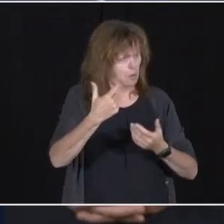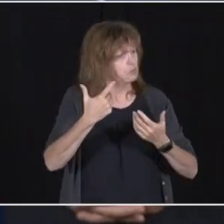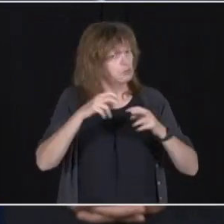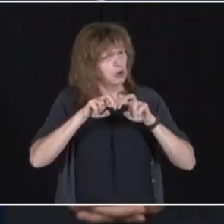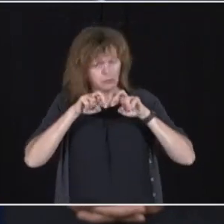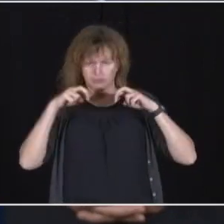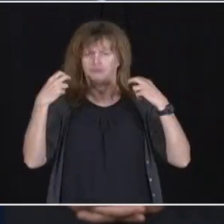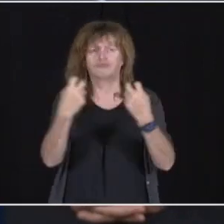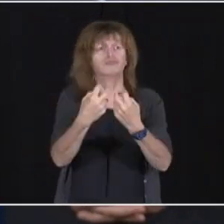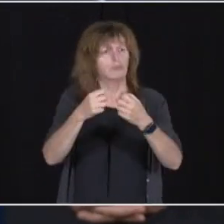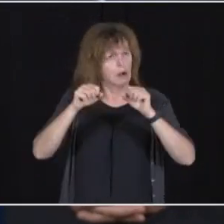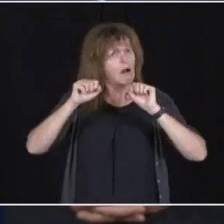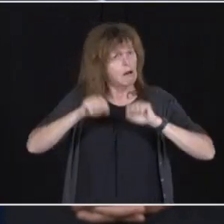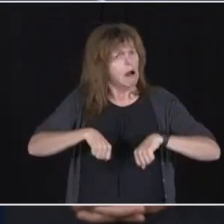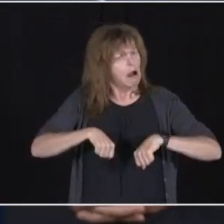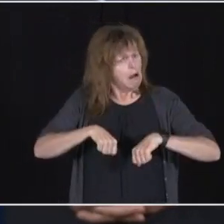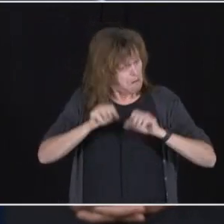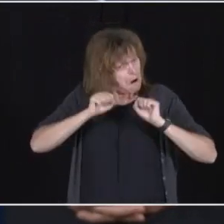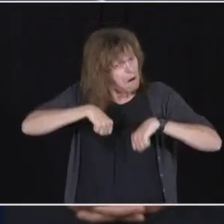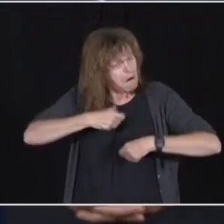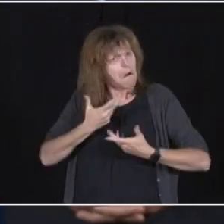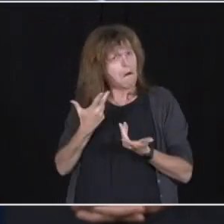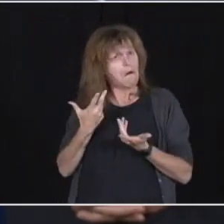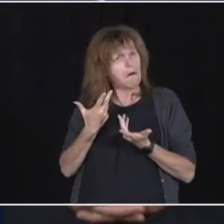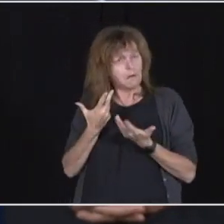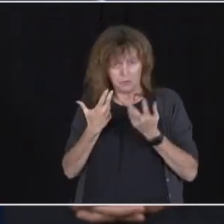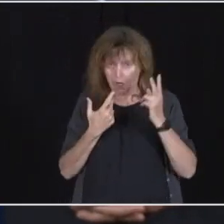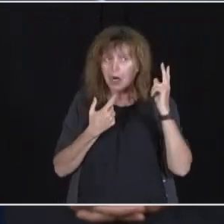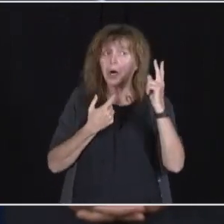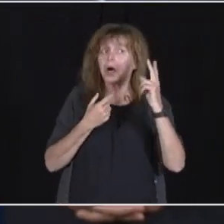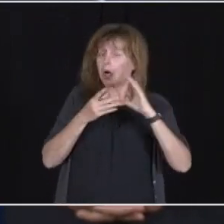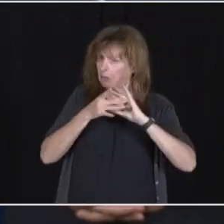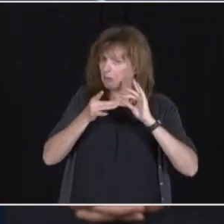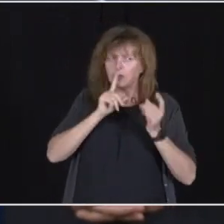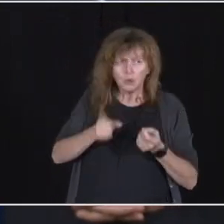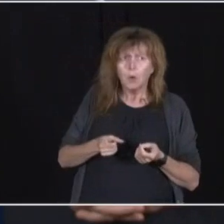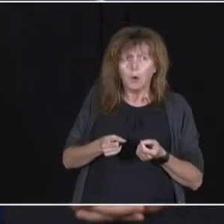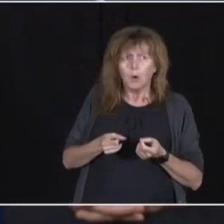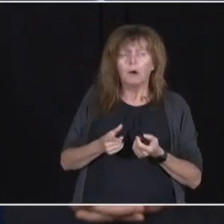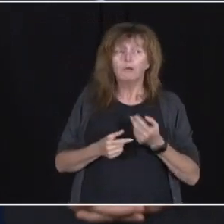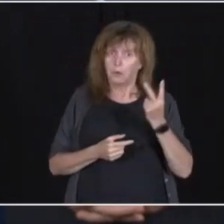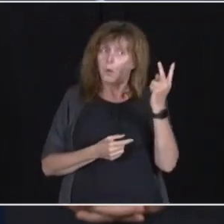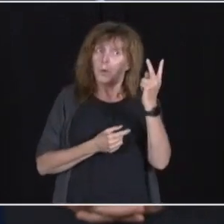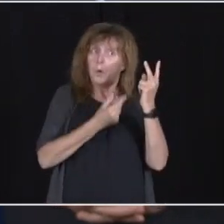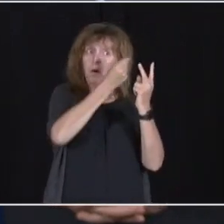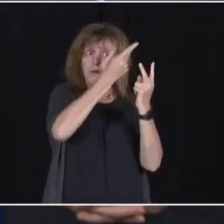And he said no, that is actually what we are think and the same thing. Elise and September weather permitting and